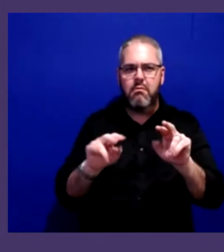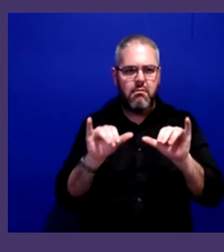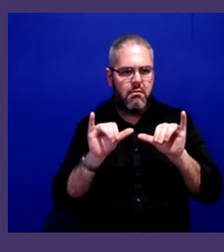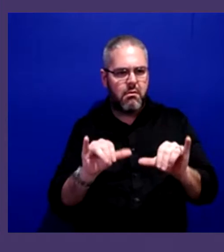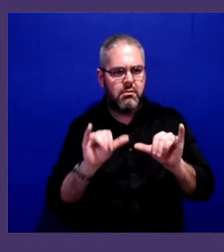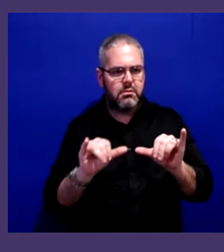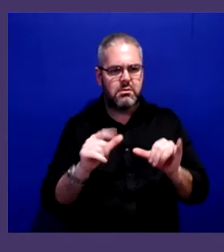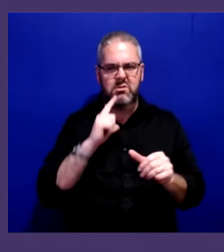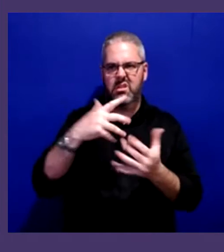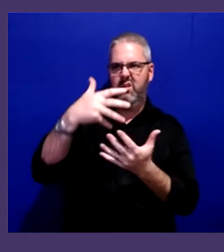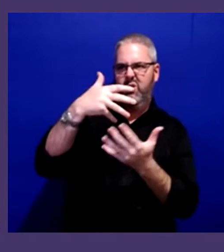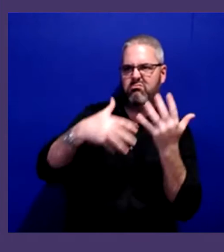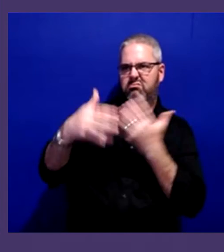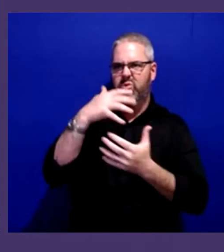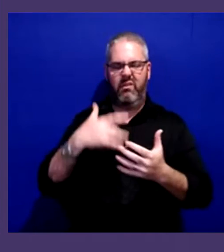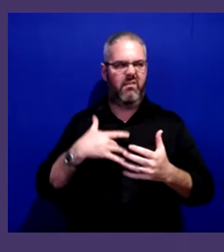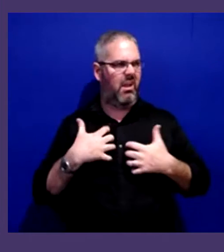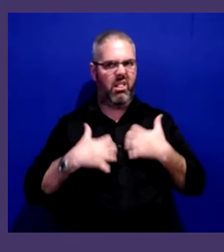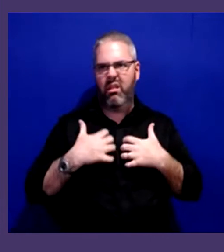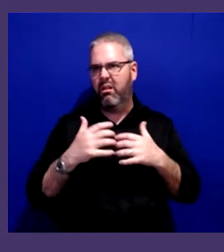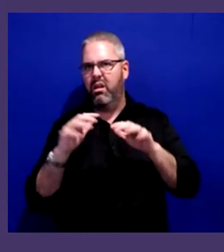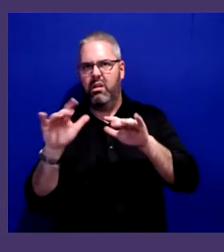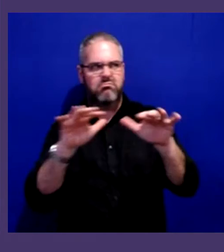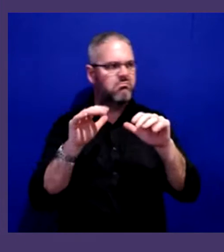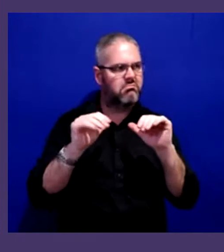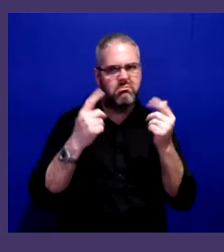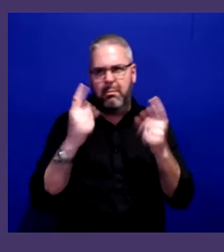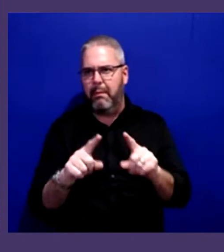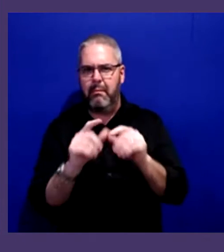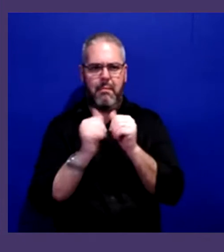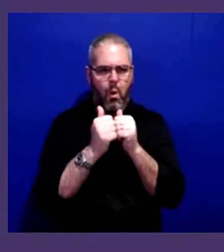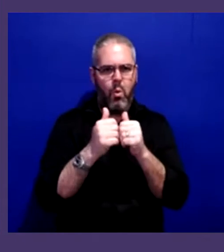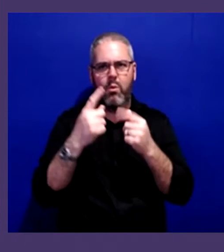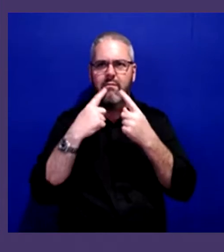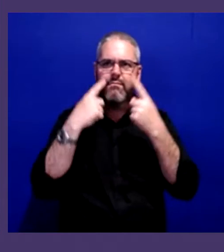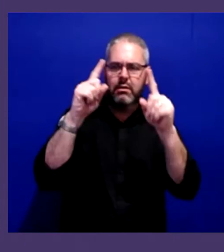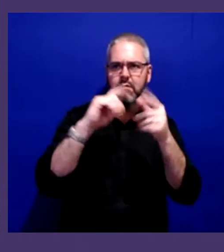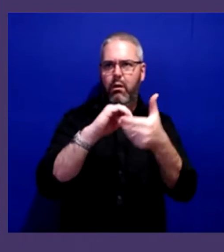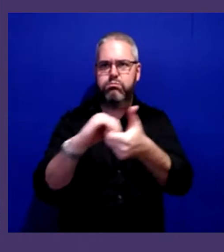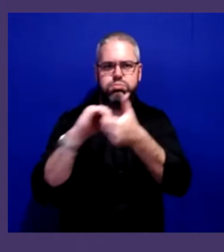introduce as well some of the ways that people can effectively collaborate with emerging technologies.